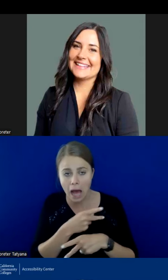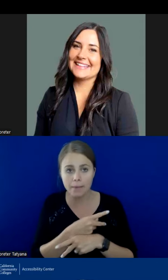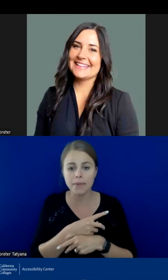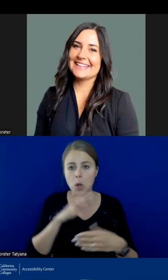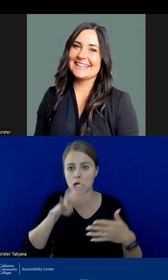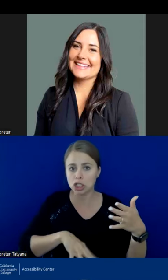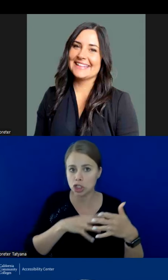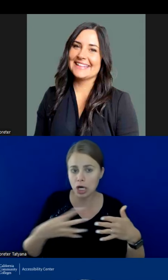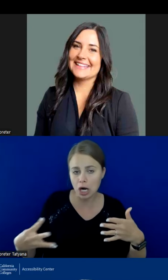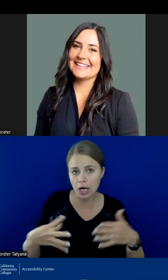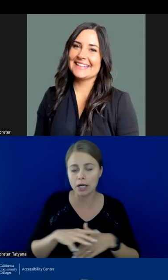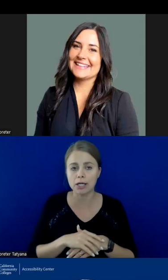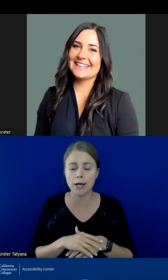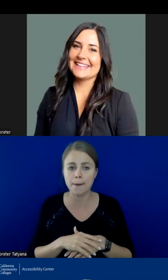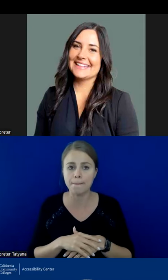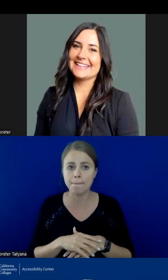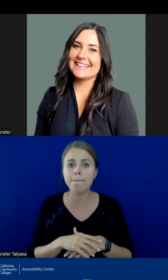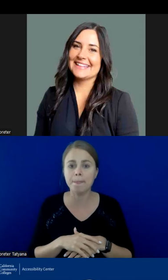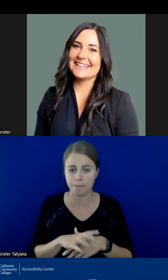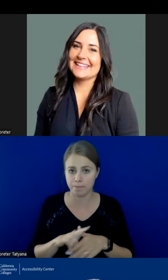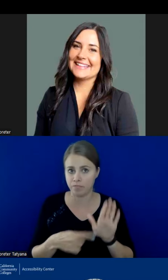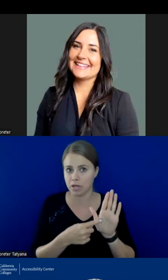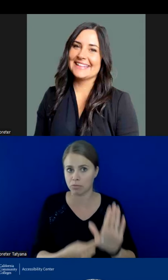that communicate a lot of information.